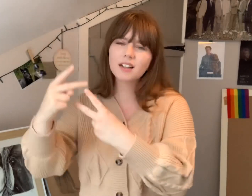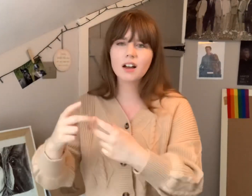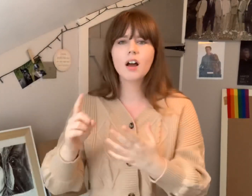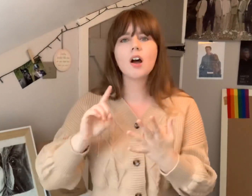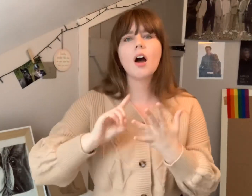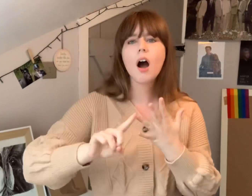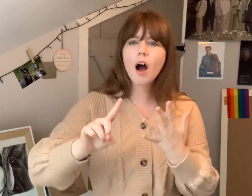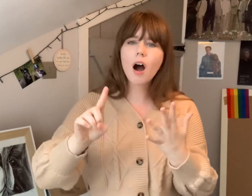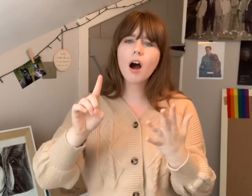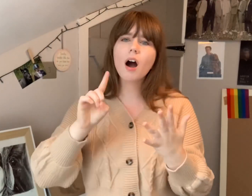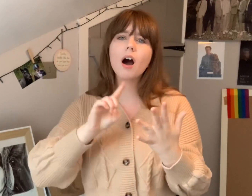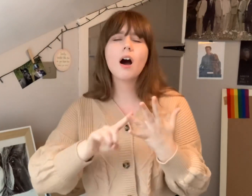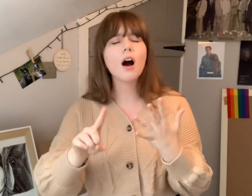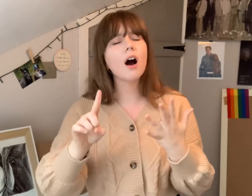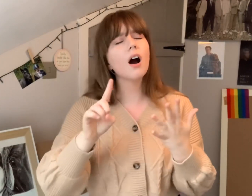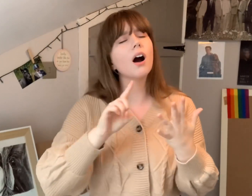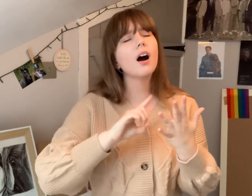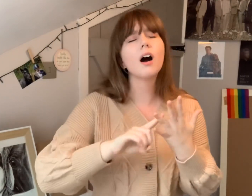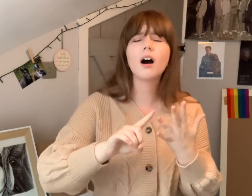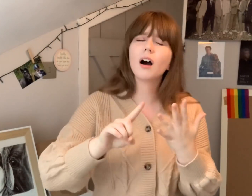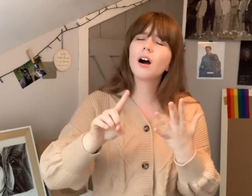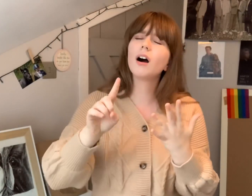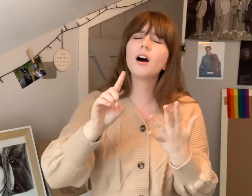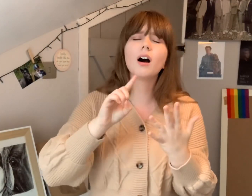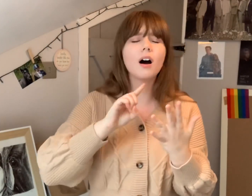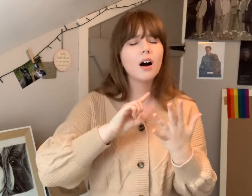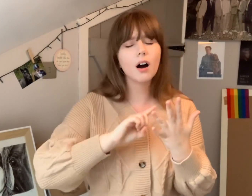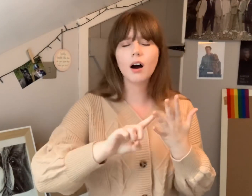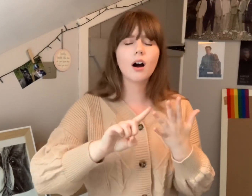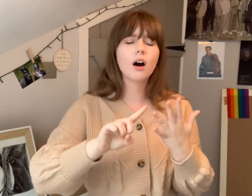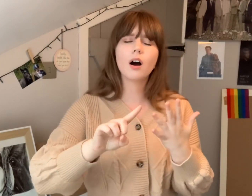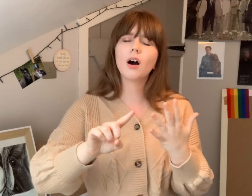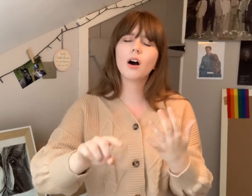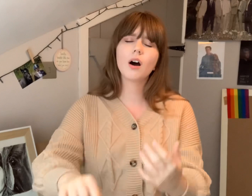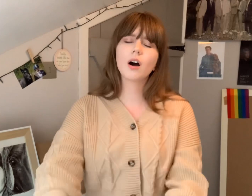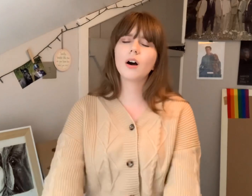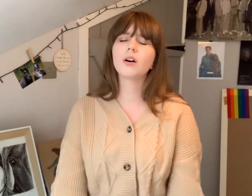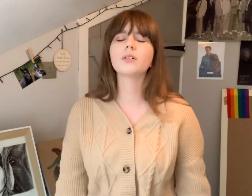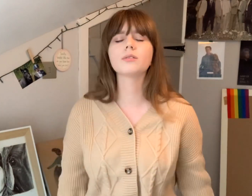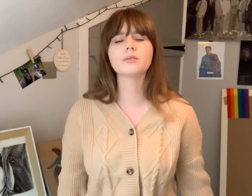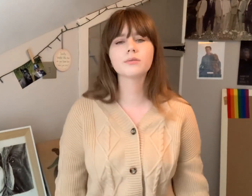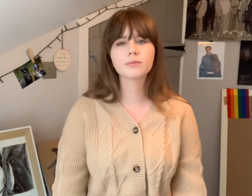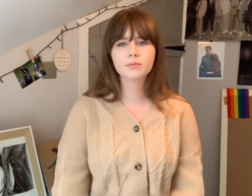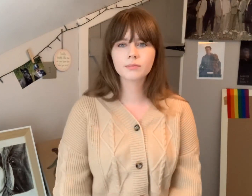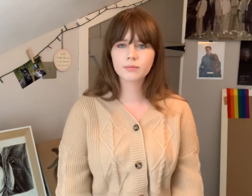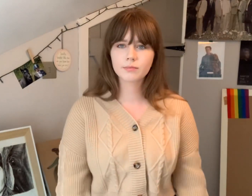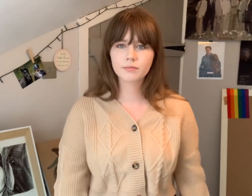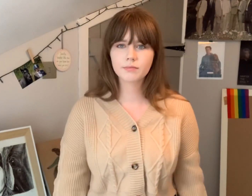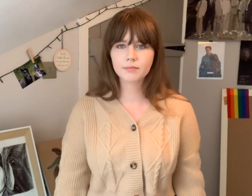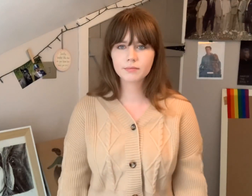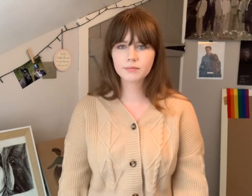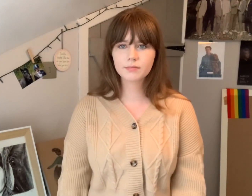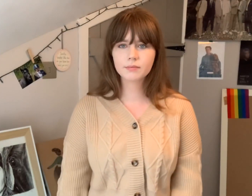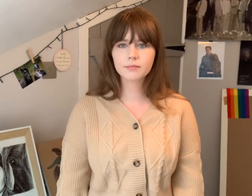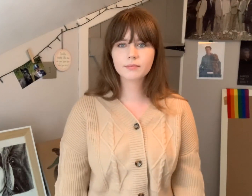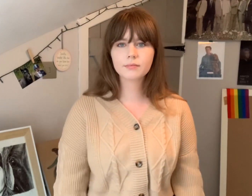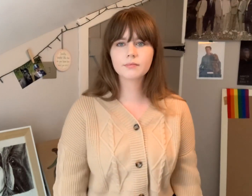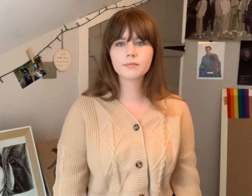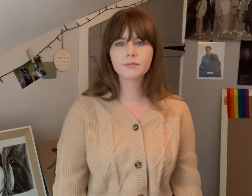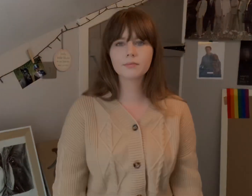Ooh